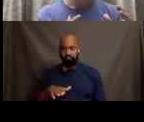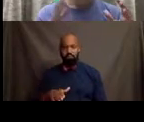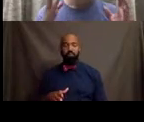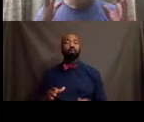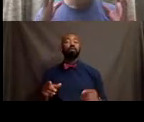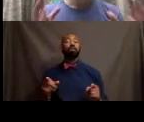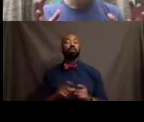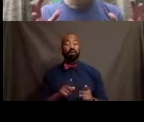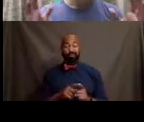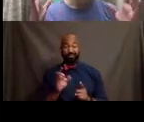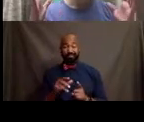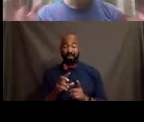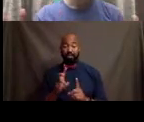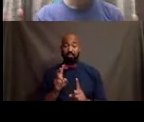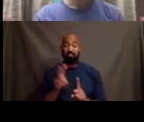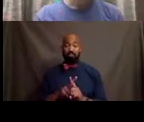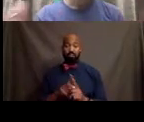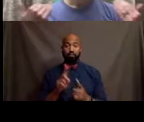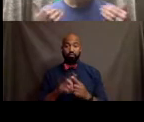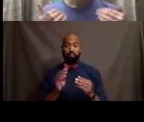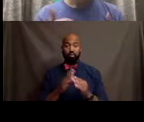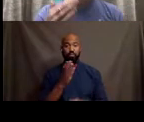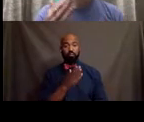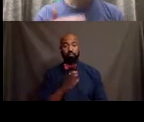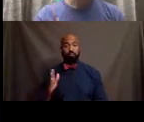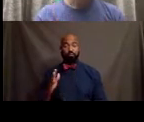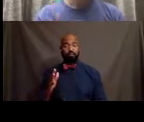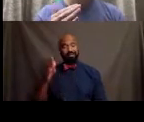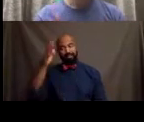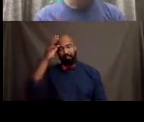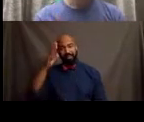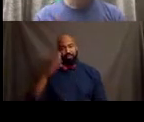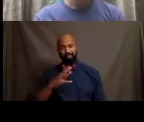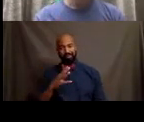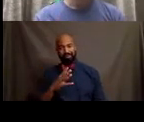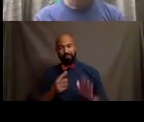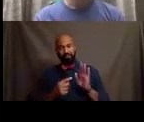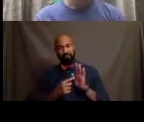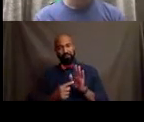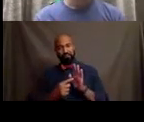to a masculine presentation. These charts really help support that conversation,